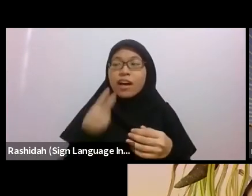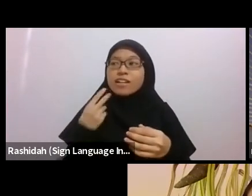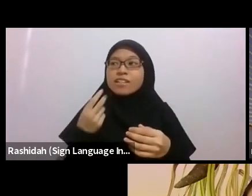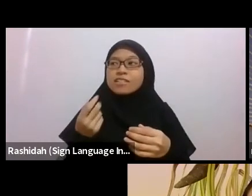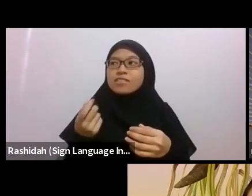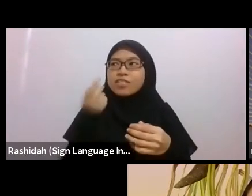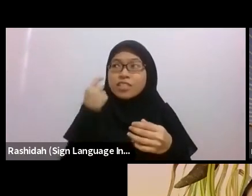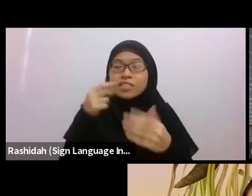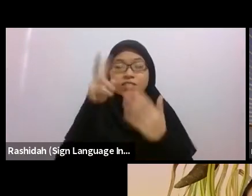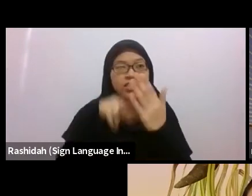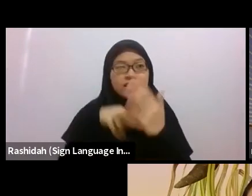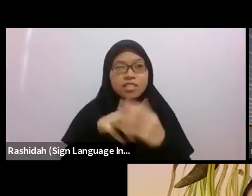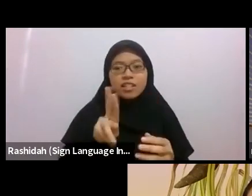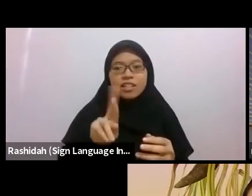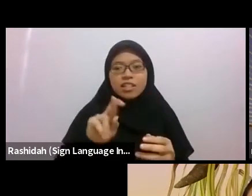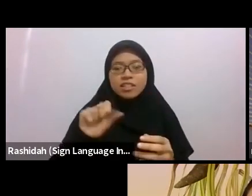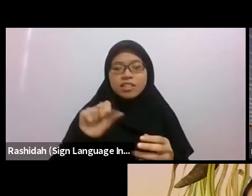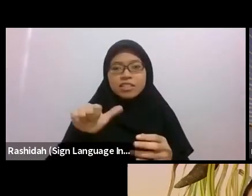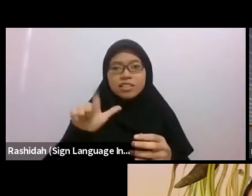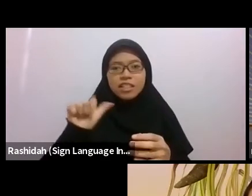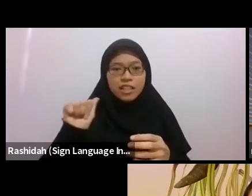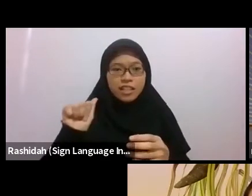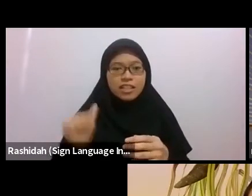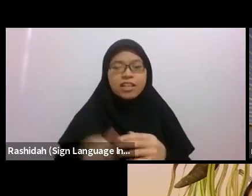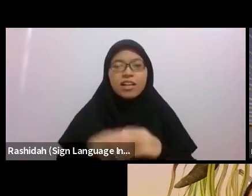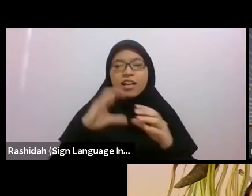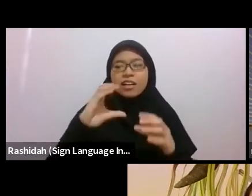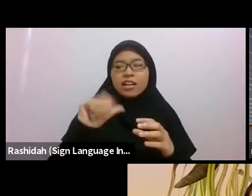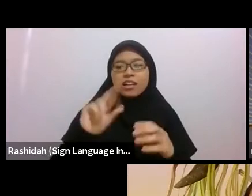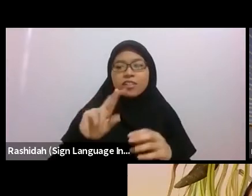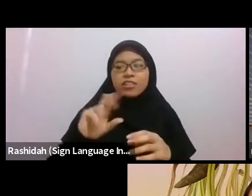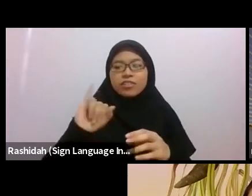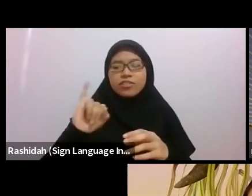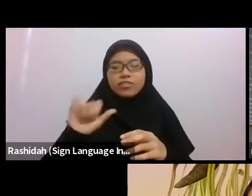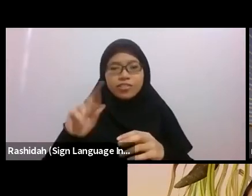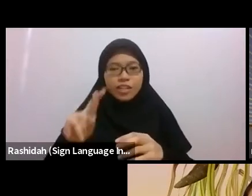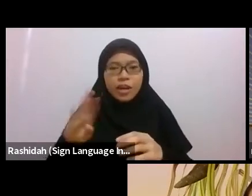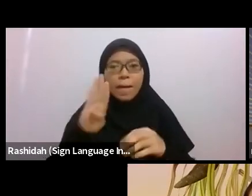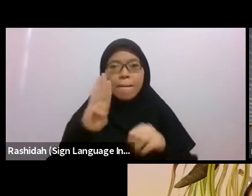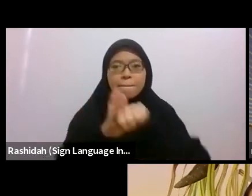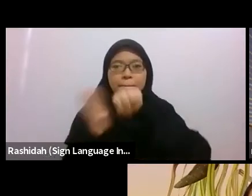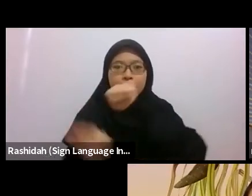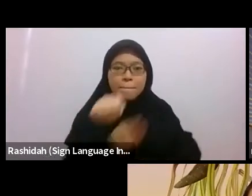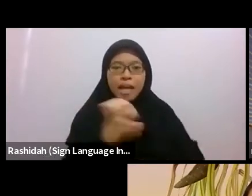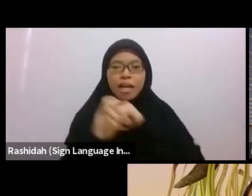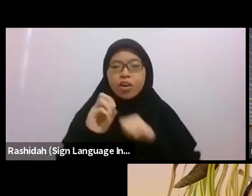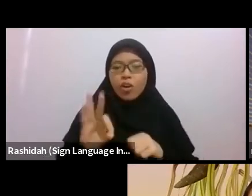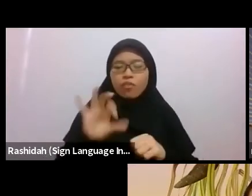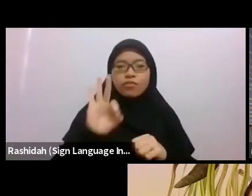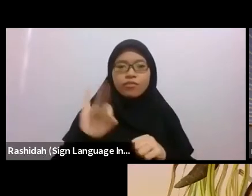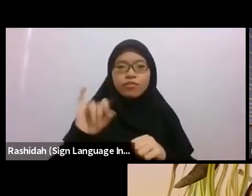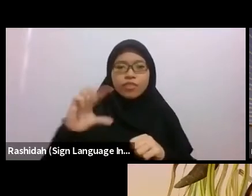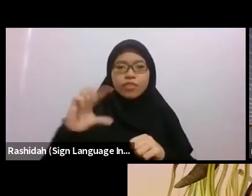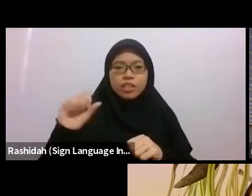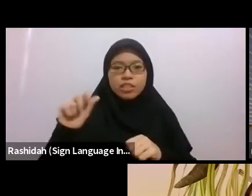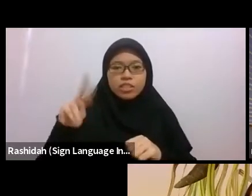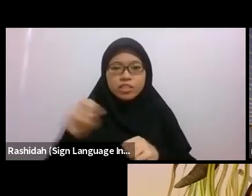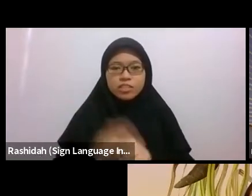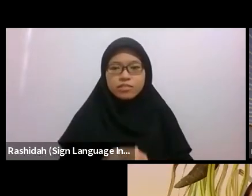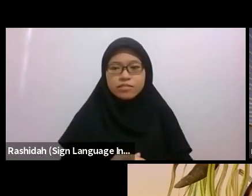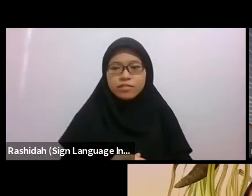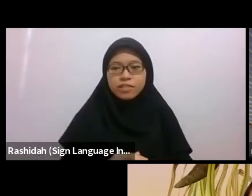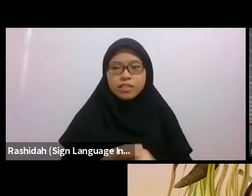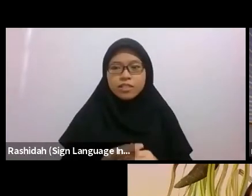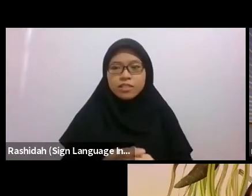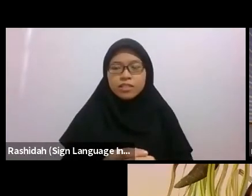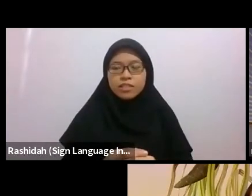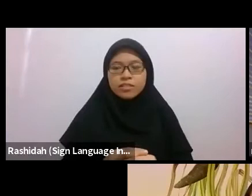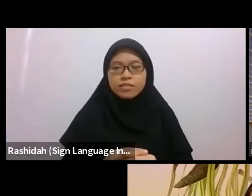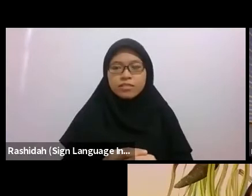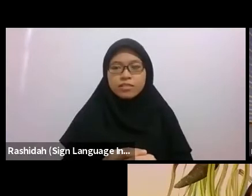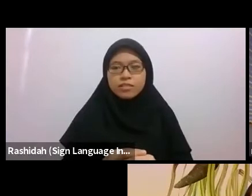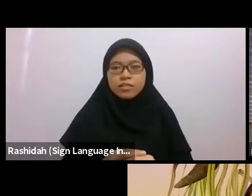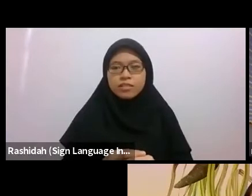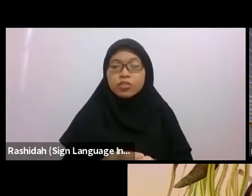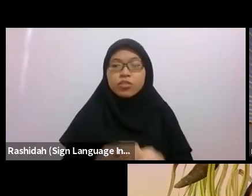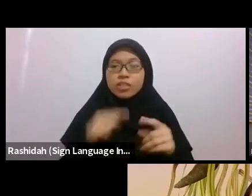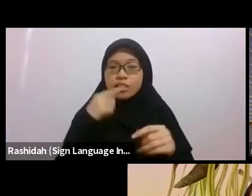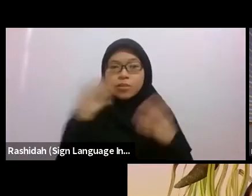she draws from Elizabeth Fisher’s carrier bag theory of human evolution, and what Elizabeth Fisher says is that the first cultural device was probably a recipient.